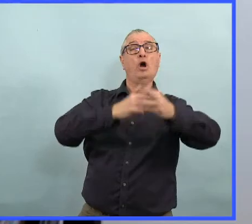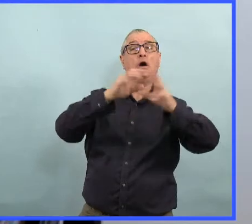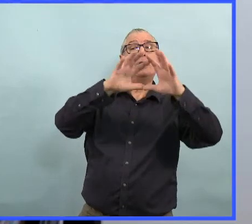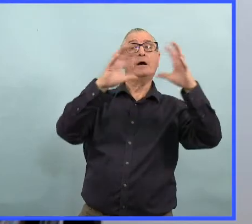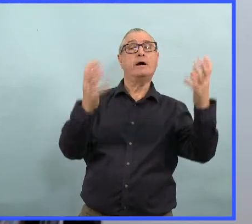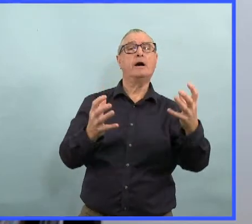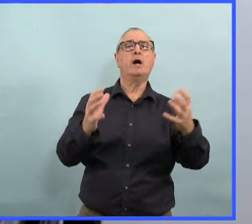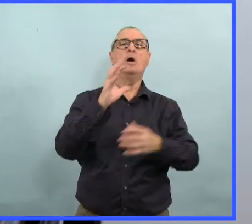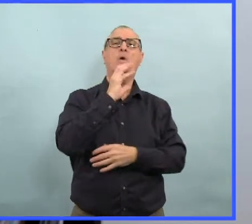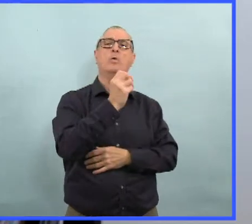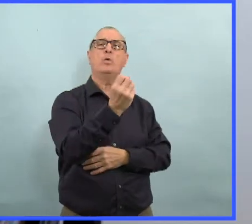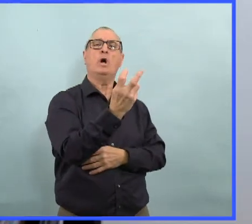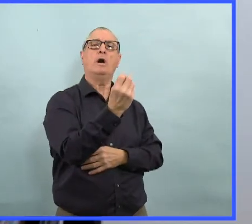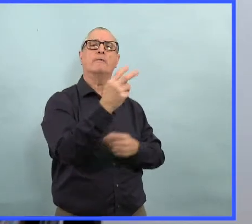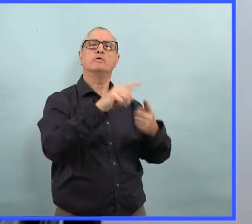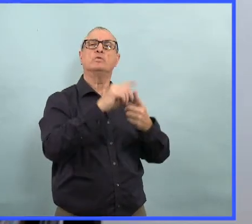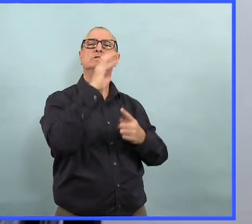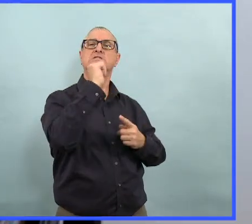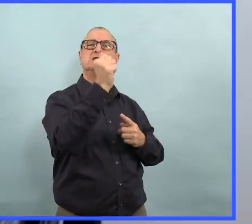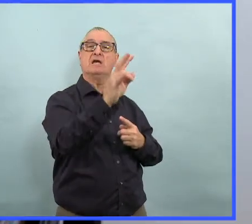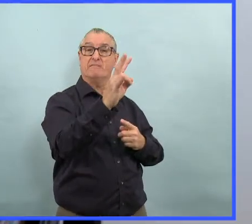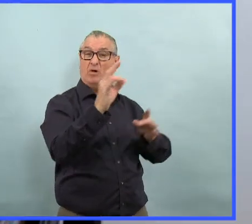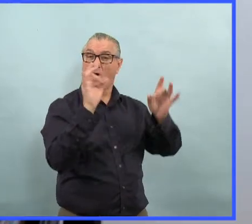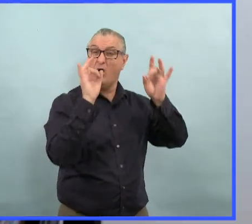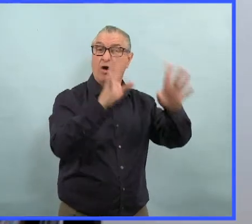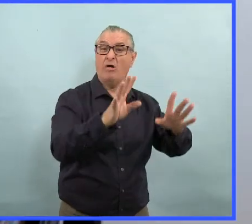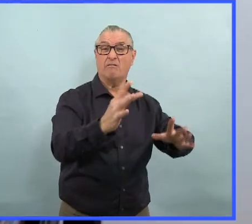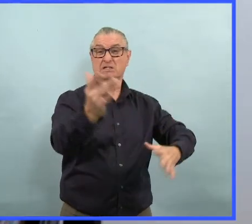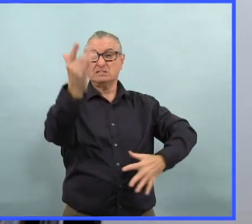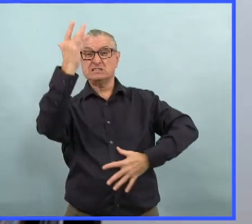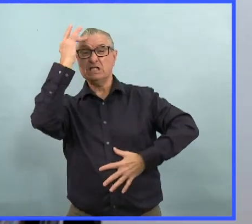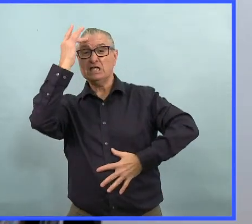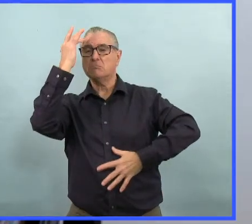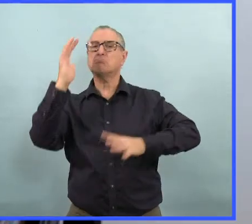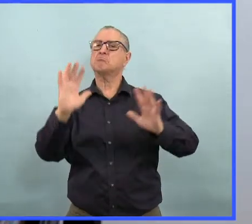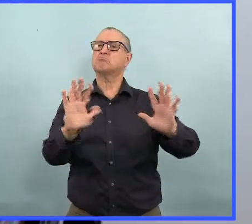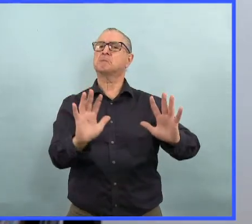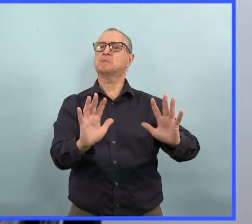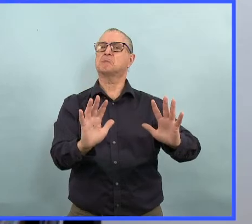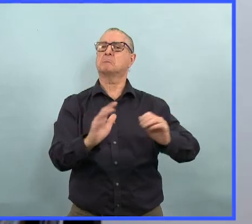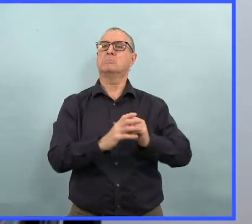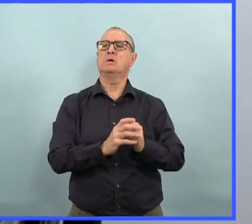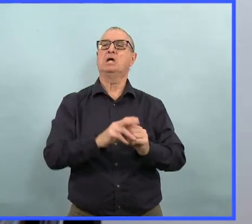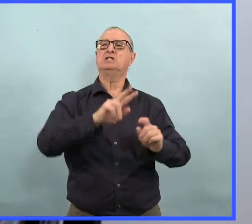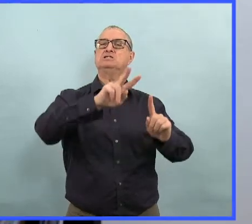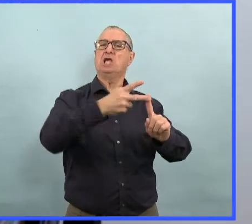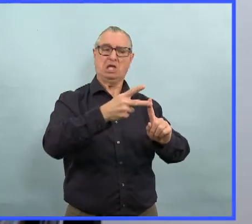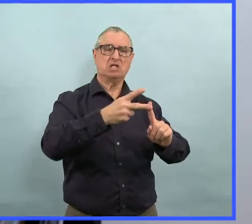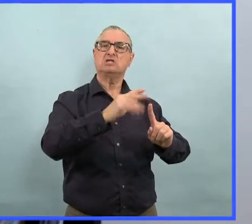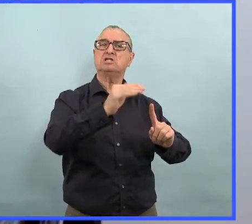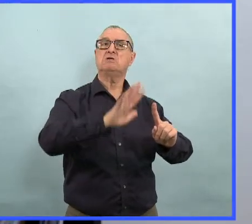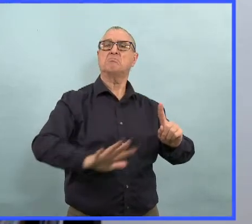for nasty's advice on whether or not a booster substantially increases the protection in this